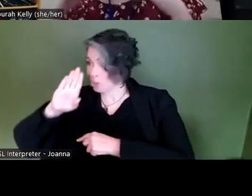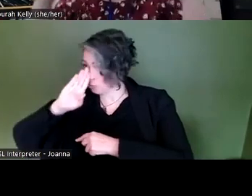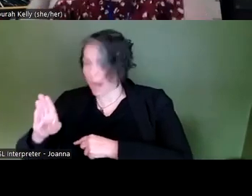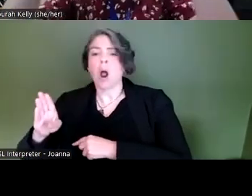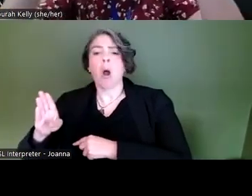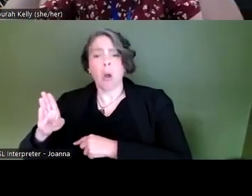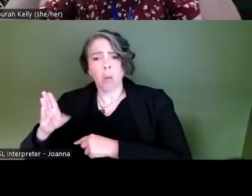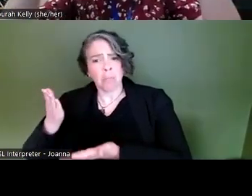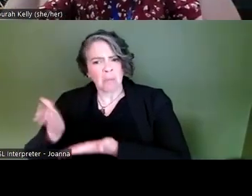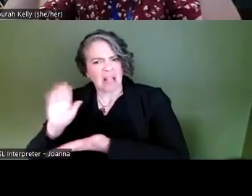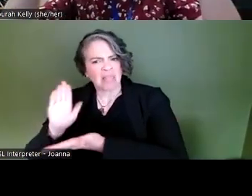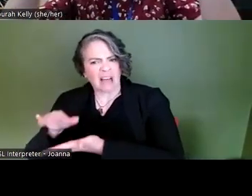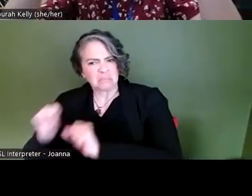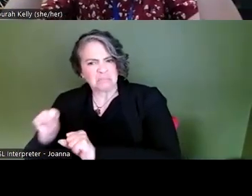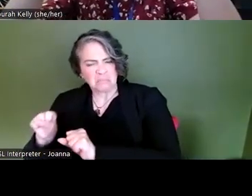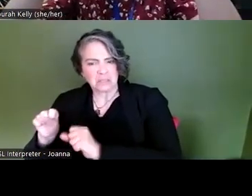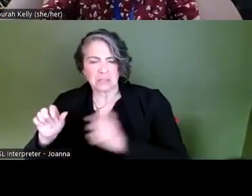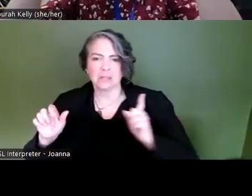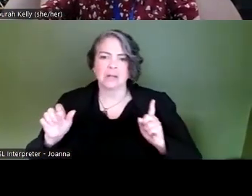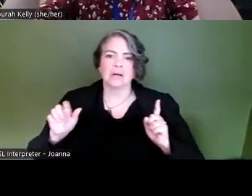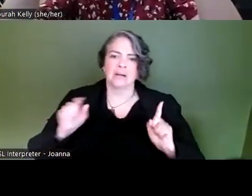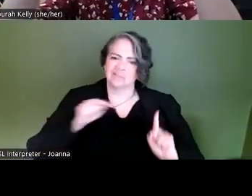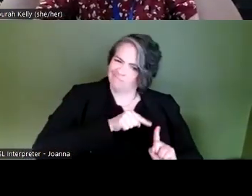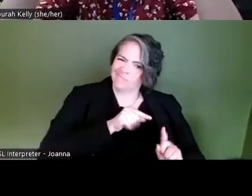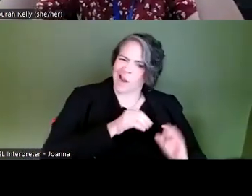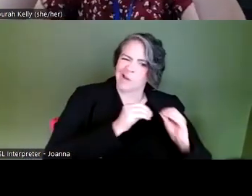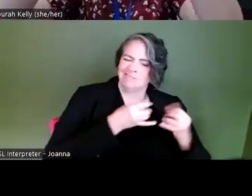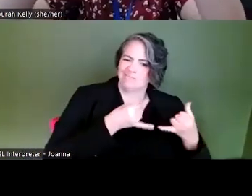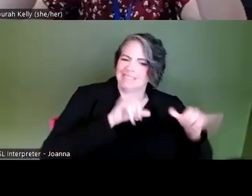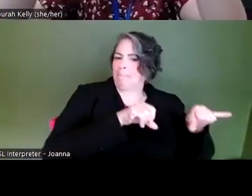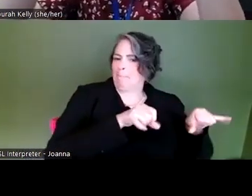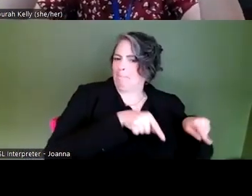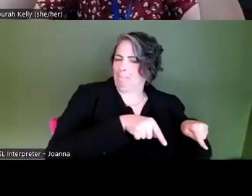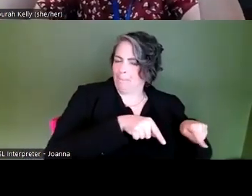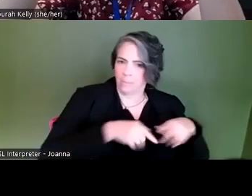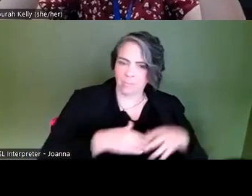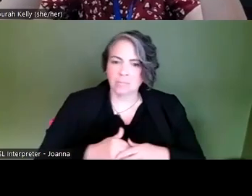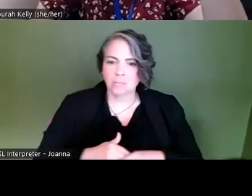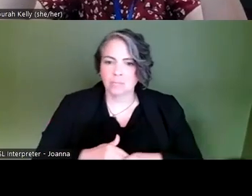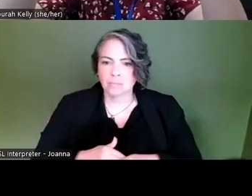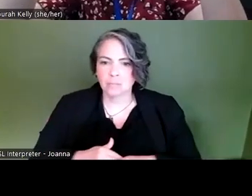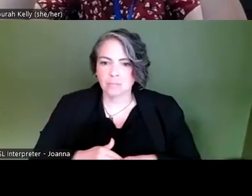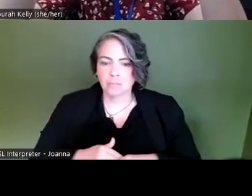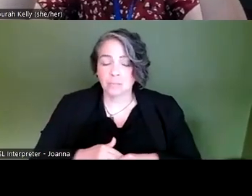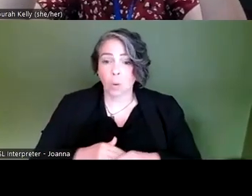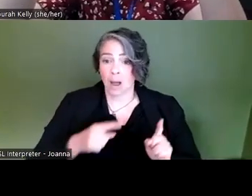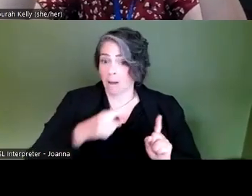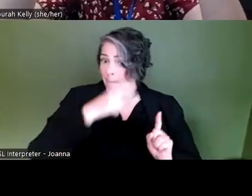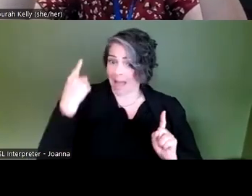being Black and Hispanic and gay or bisexual. So Black and Hispanic, and white gay and bisexual